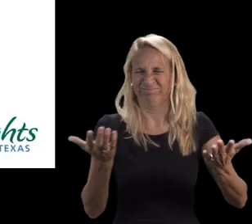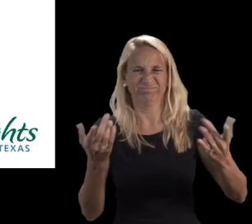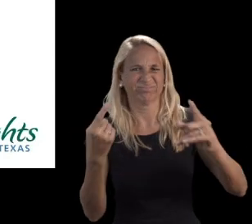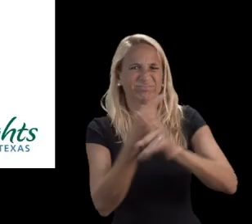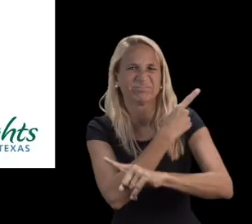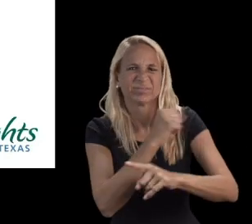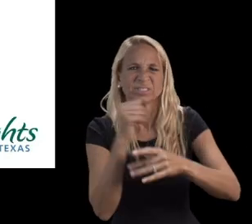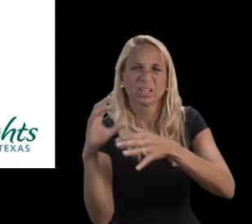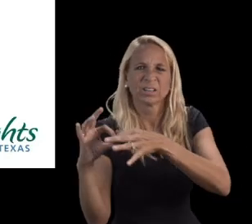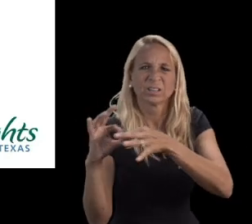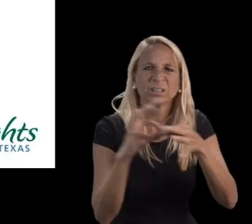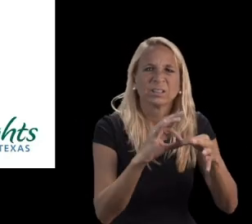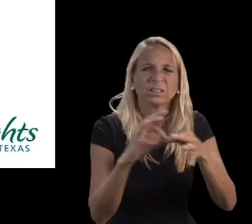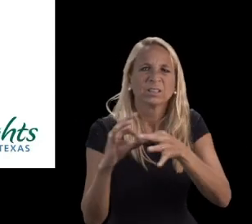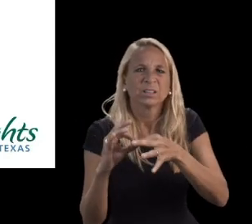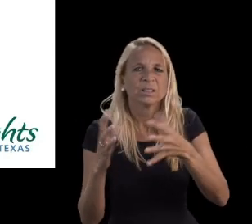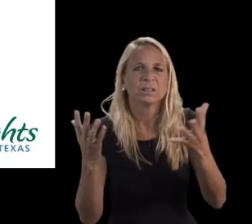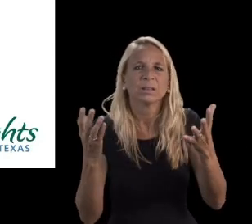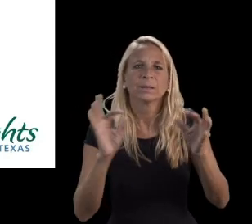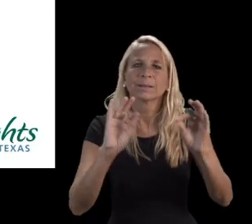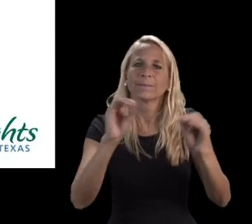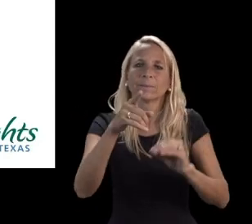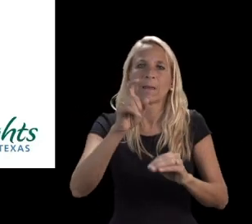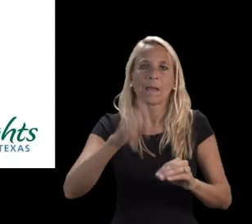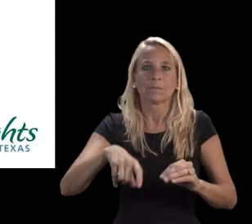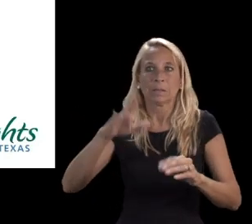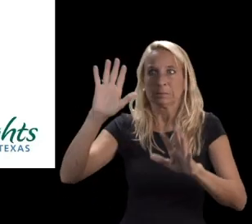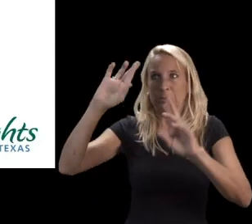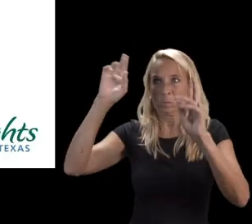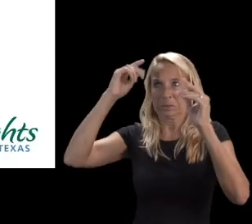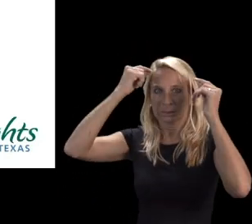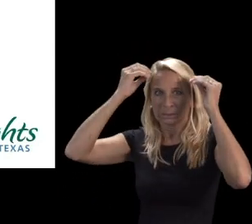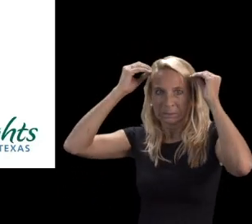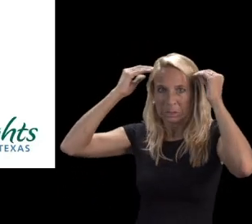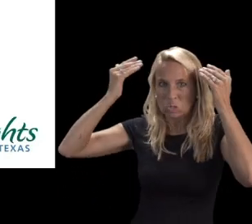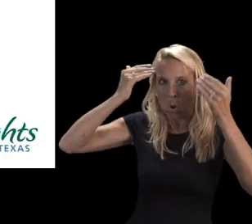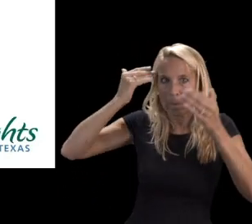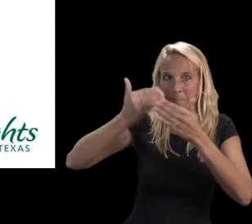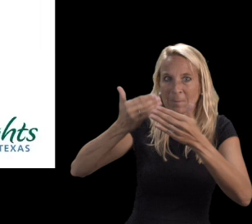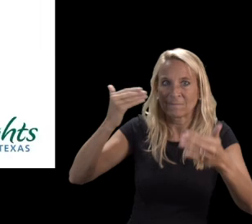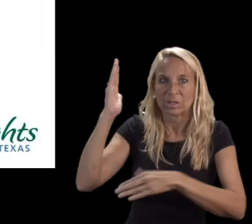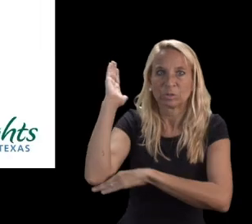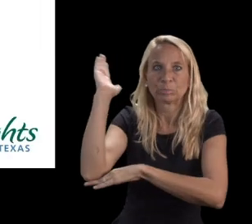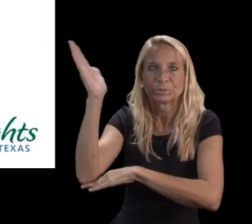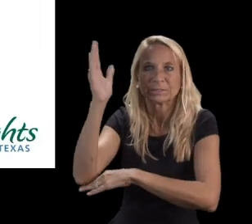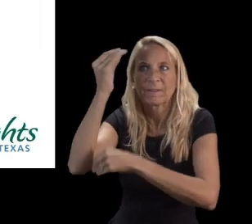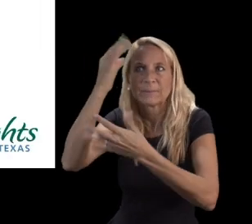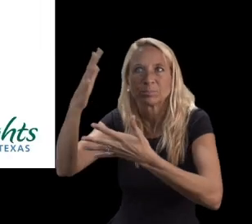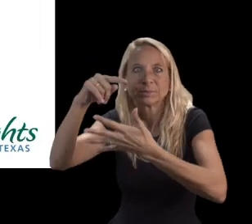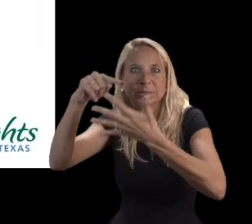rules of evidence that apply. So there's nothing that you necessarily have to know beforehand when presenting information.